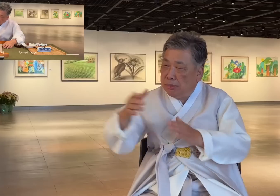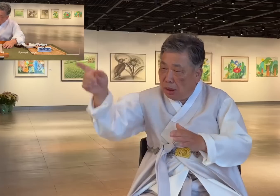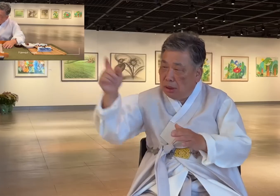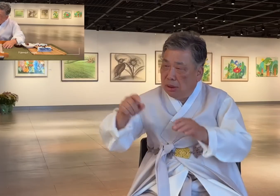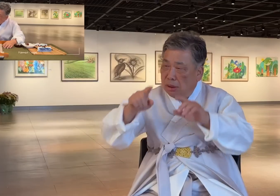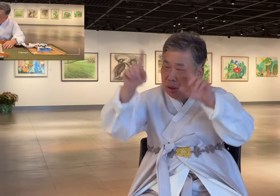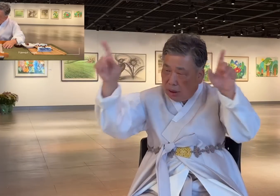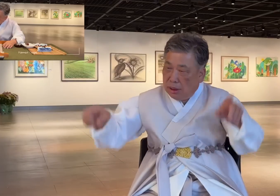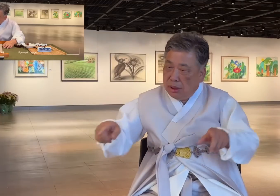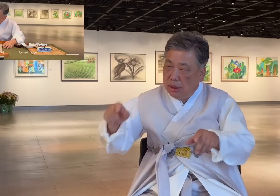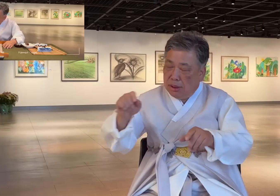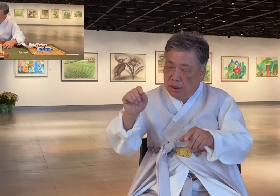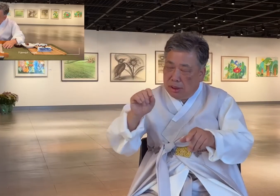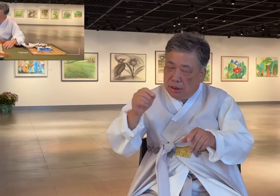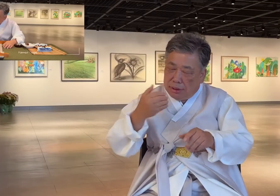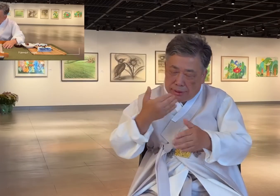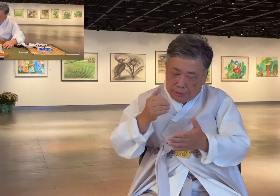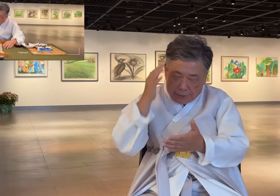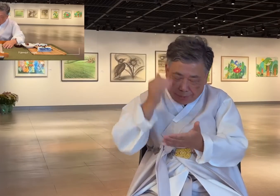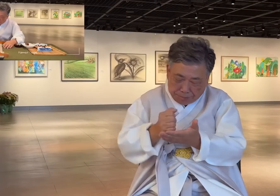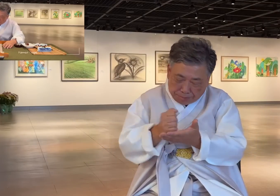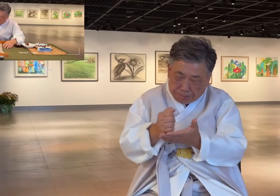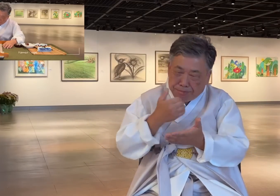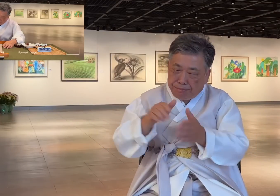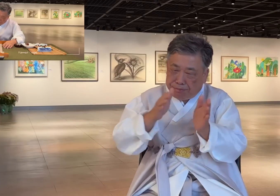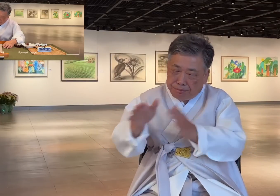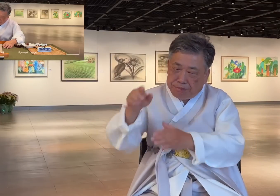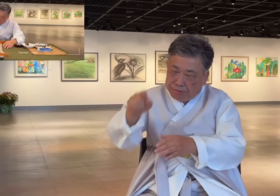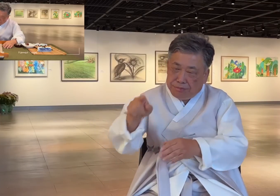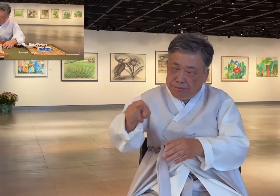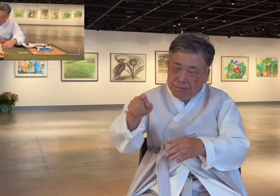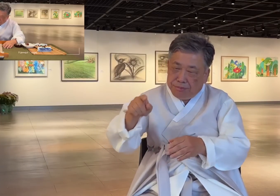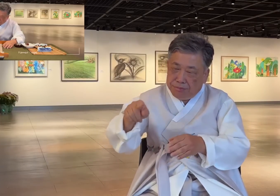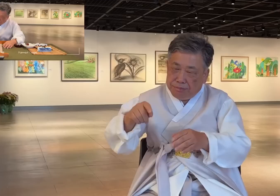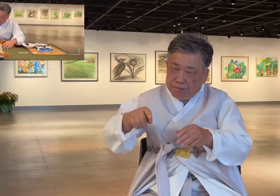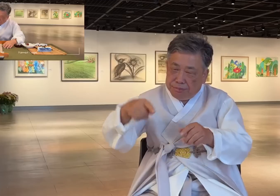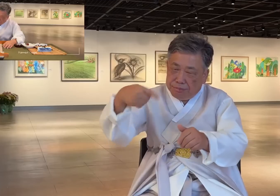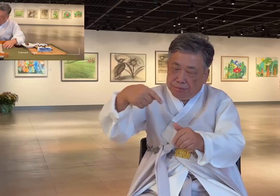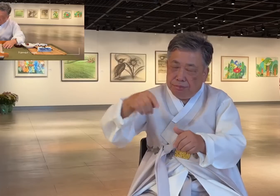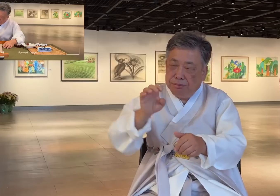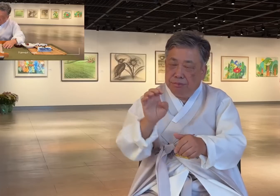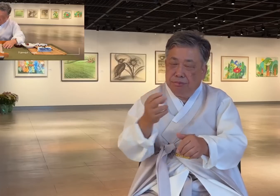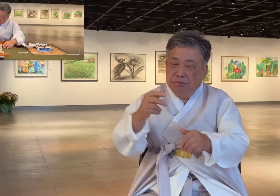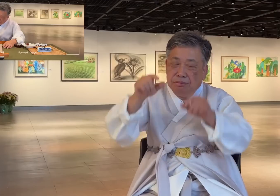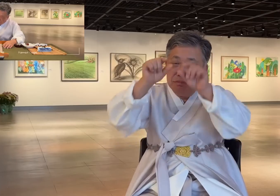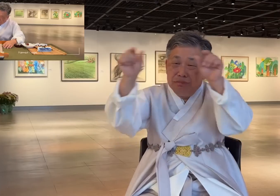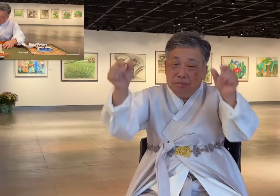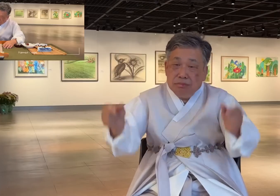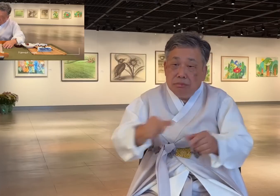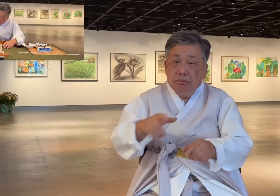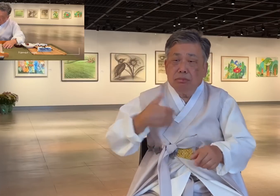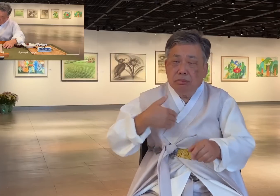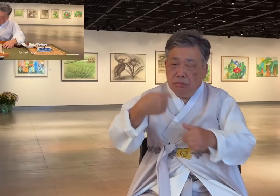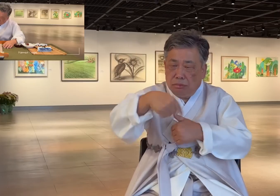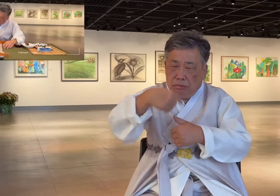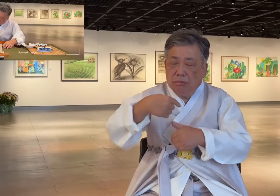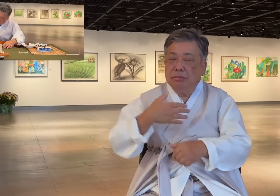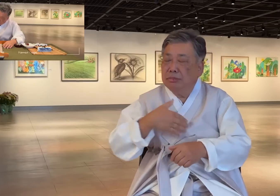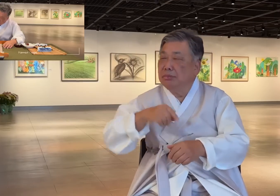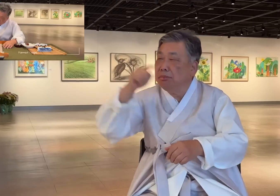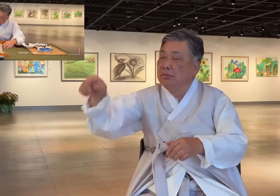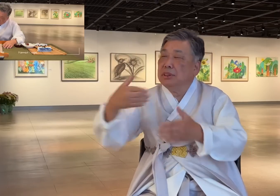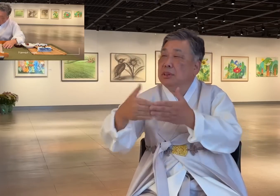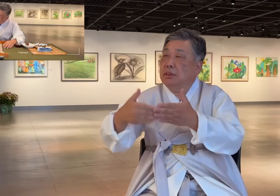The teacher taught me various ways to draw, and